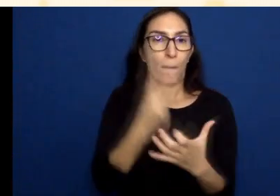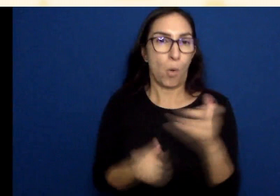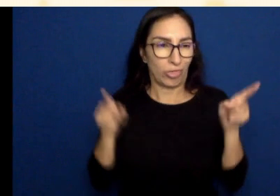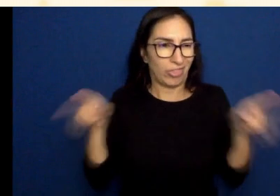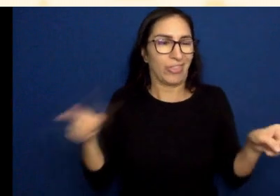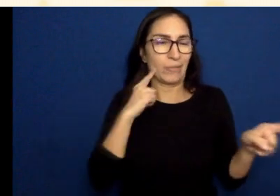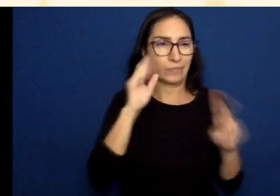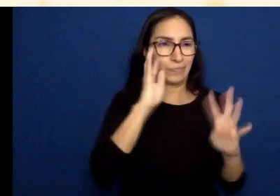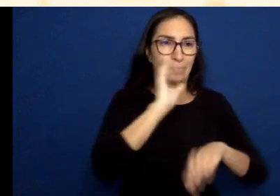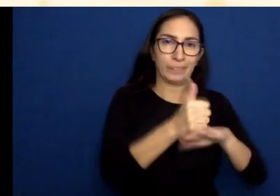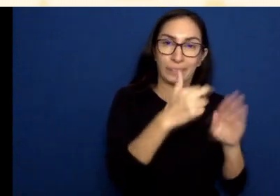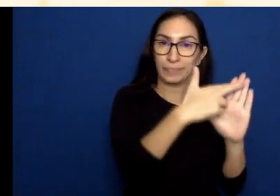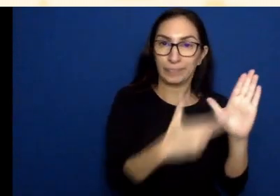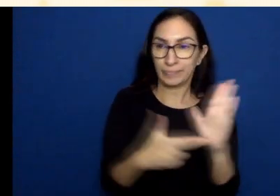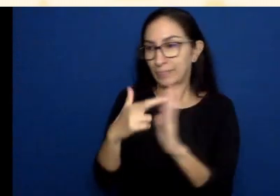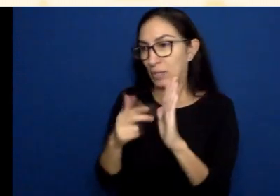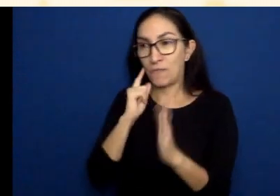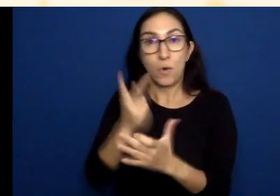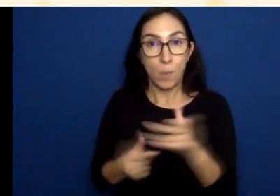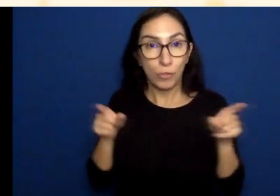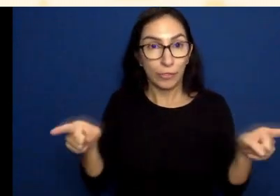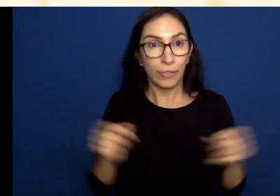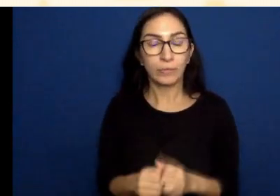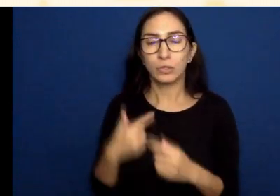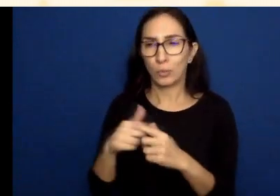So we reconvened the committee. We actually split it into two committees.